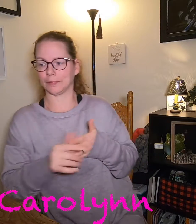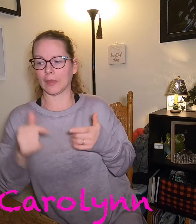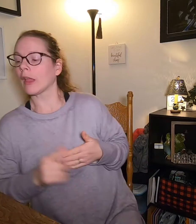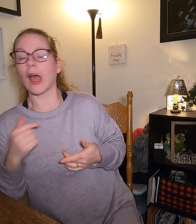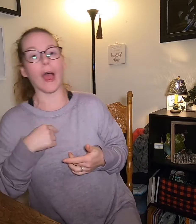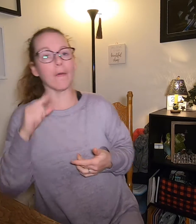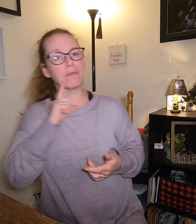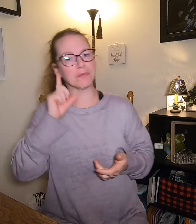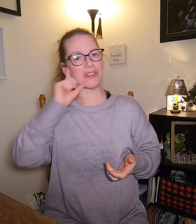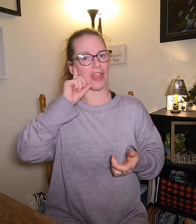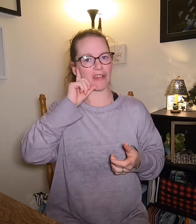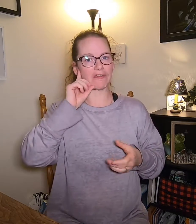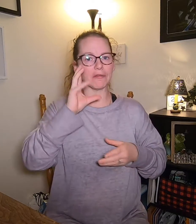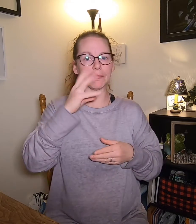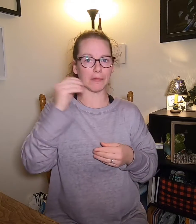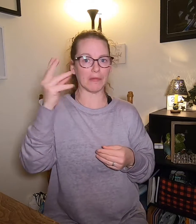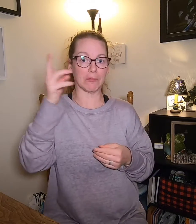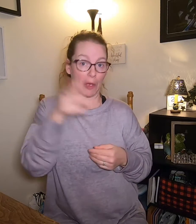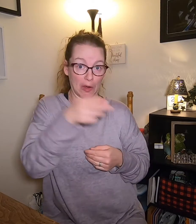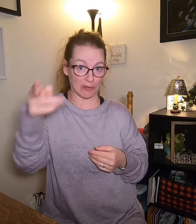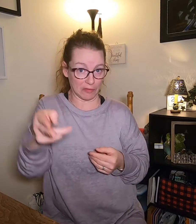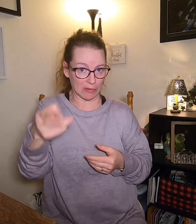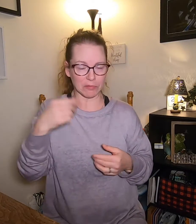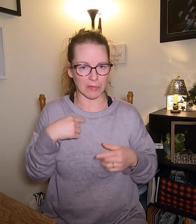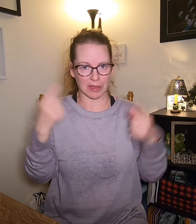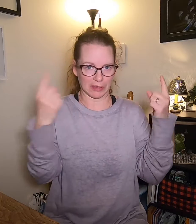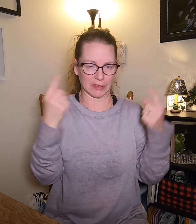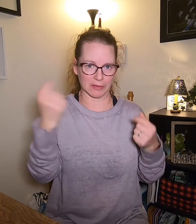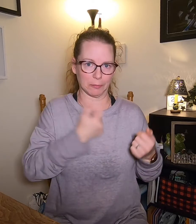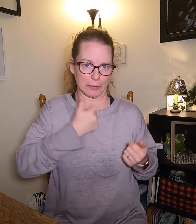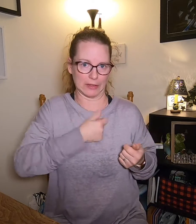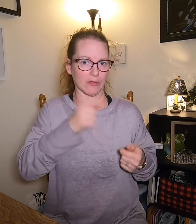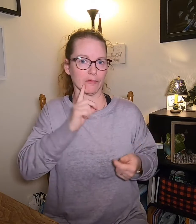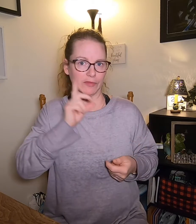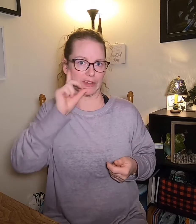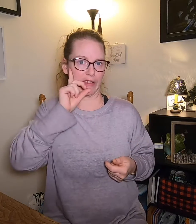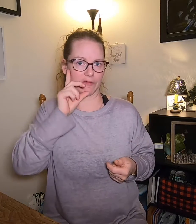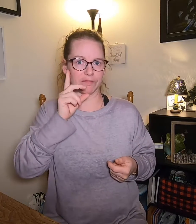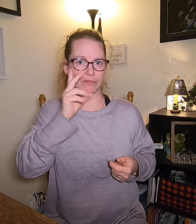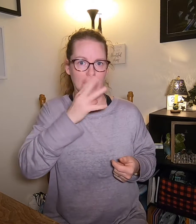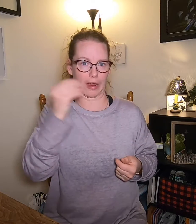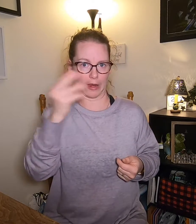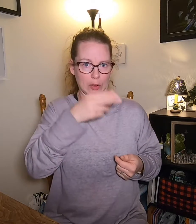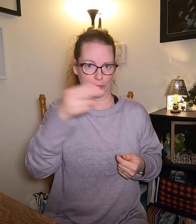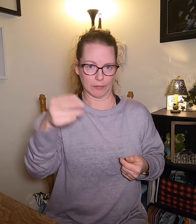I'm deaf and Hard of Hearing (H.O.H) I considered myself deaf and H.O.H